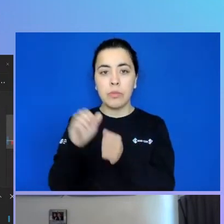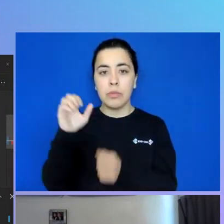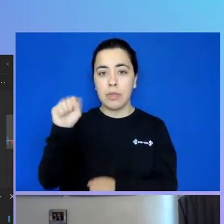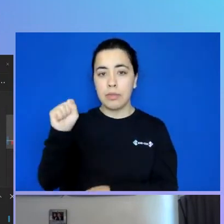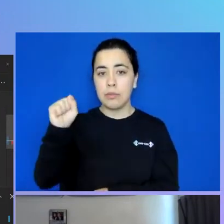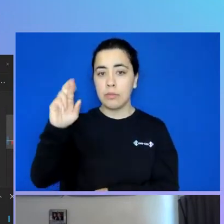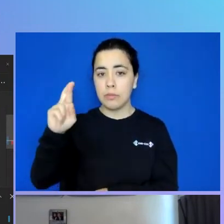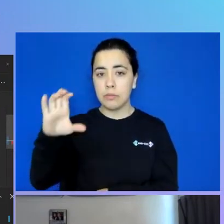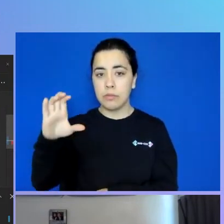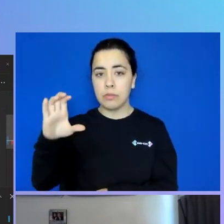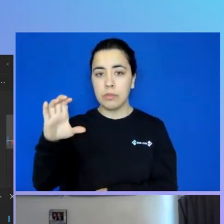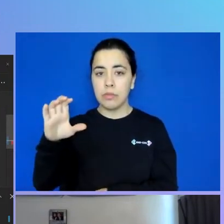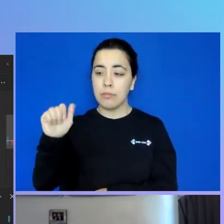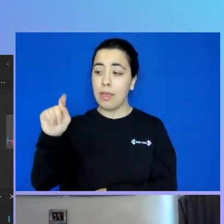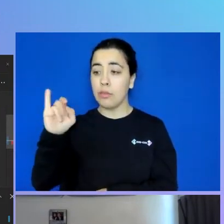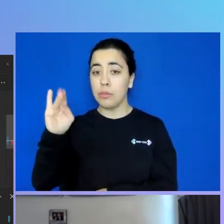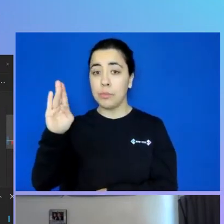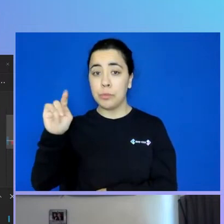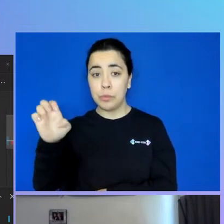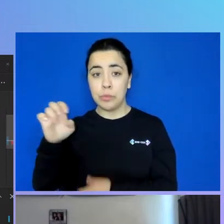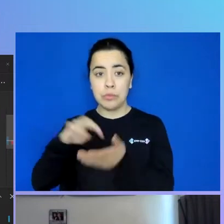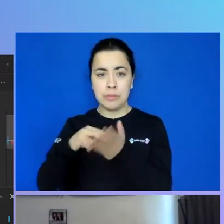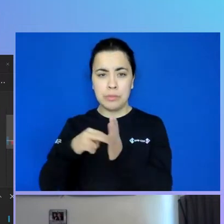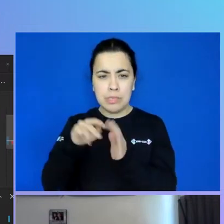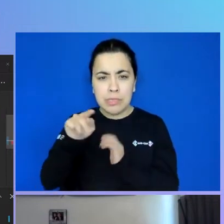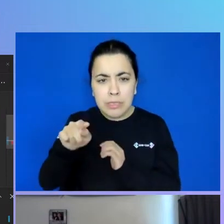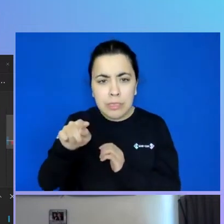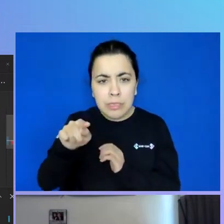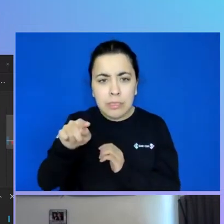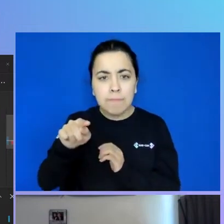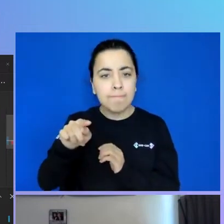file where the image is located. I did not give it any alt text